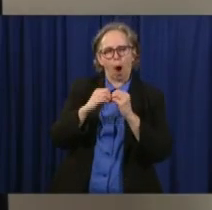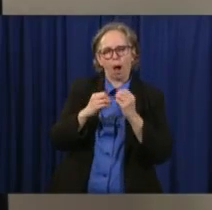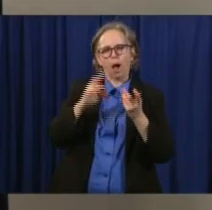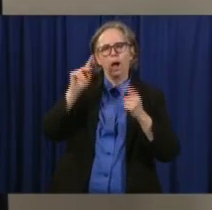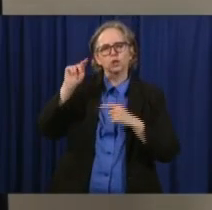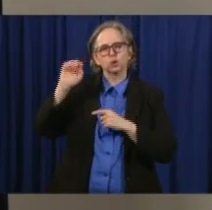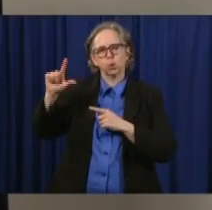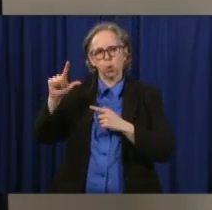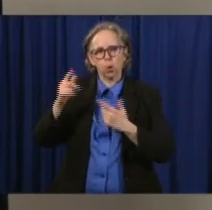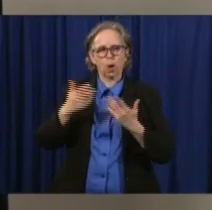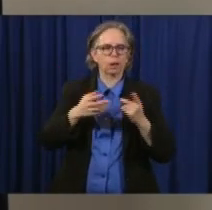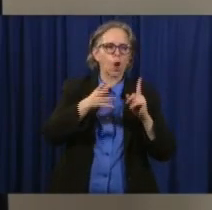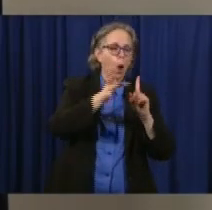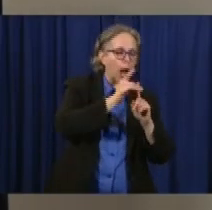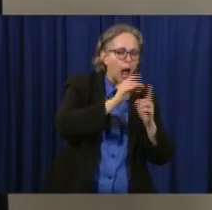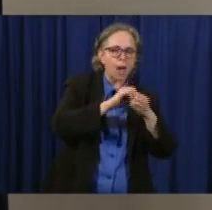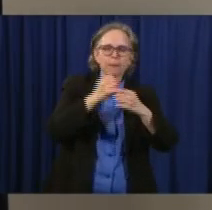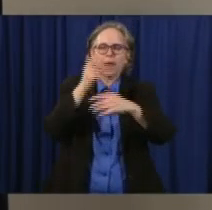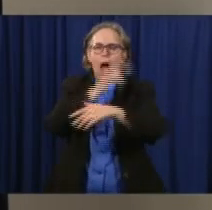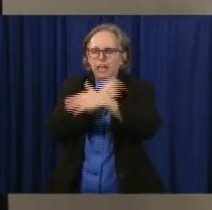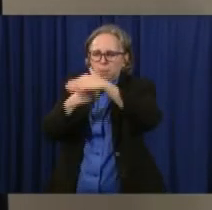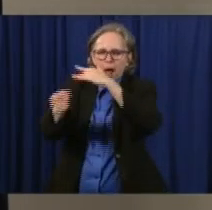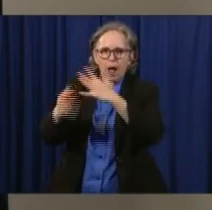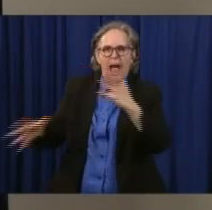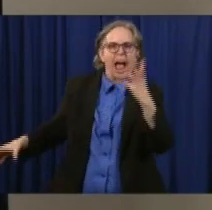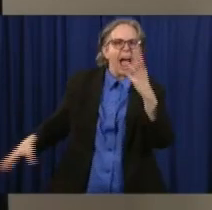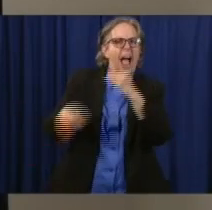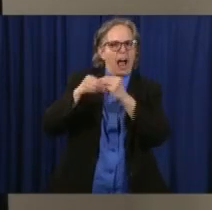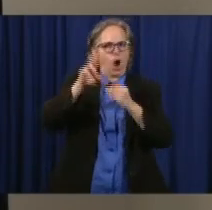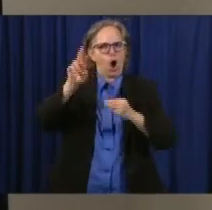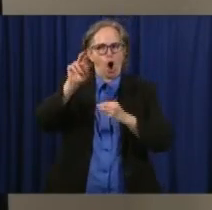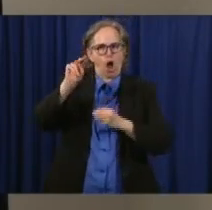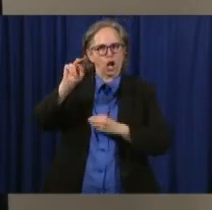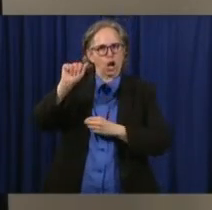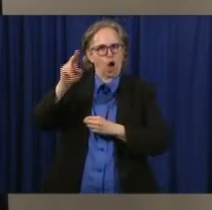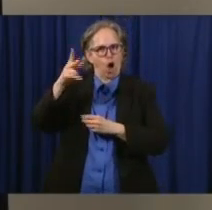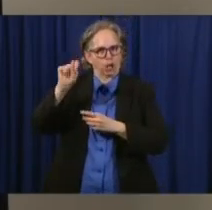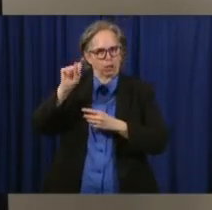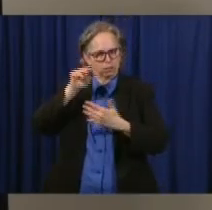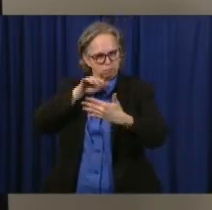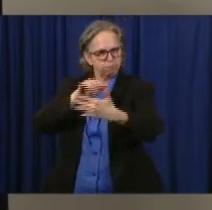AND FOLLOW THAT IN THE DAYS TO COME SO R0 IS ONE OF THE MANY